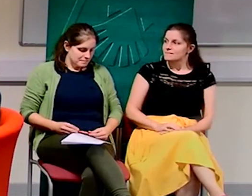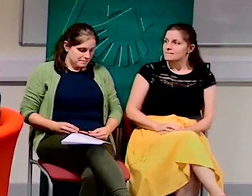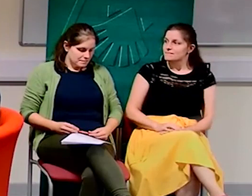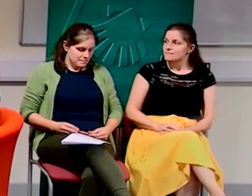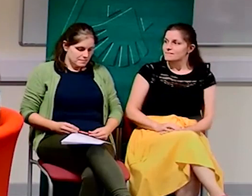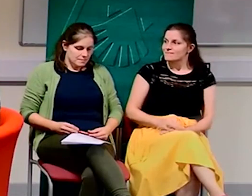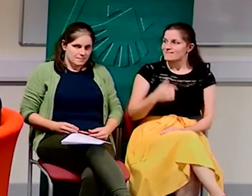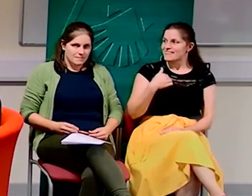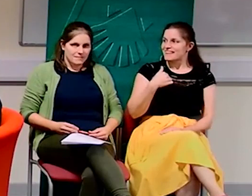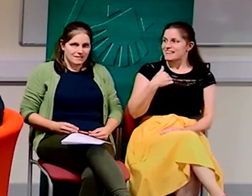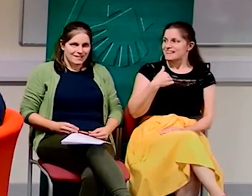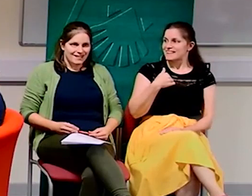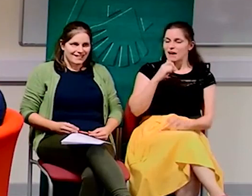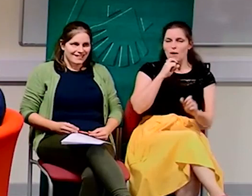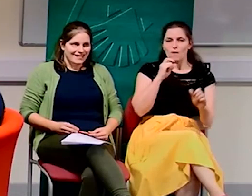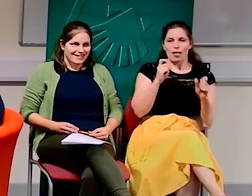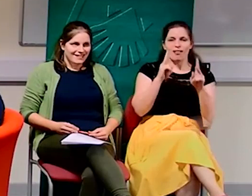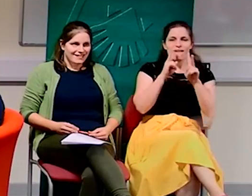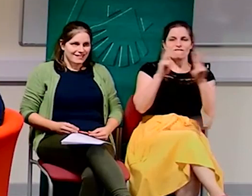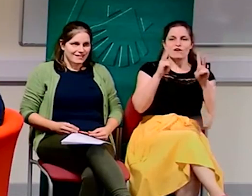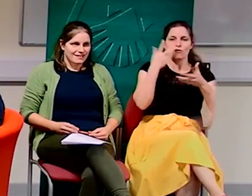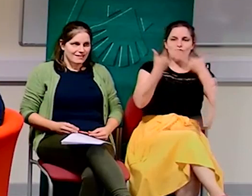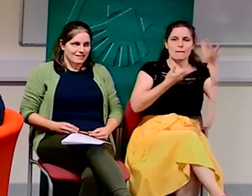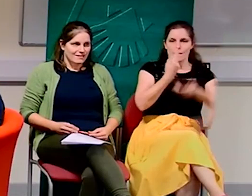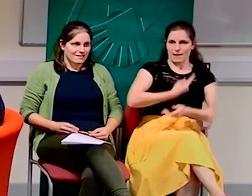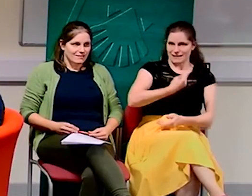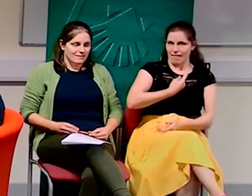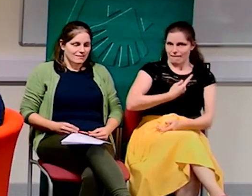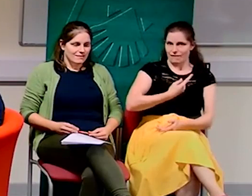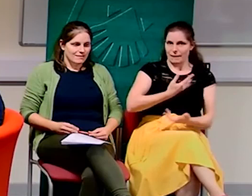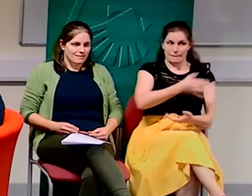where I'm asked to give a visual description of myself which is always the bit I find most